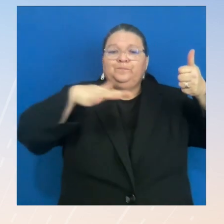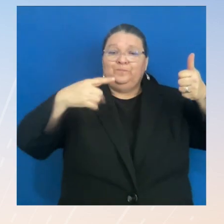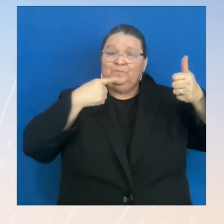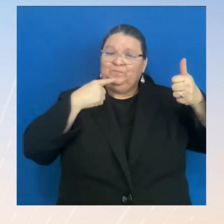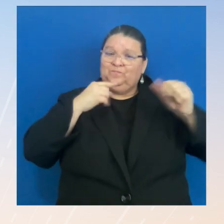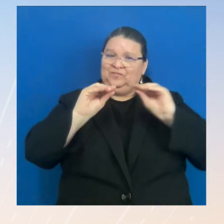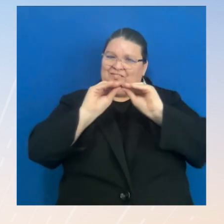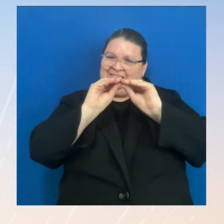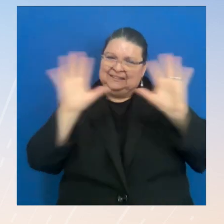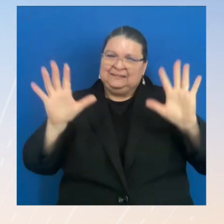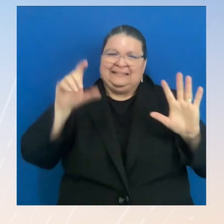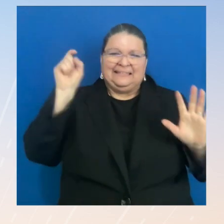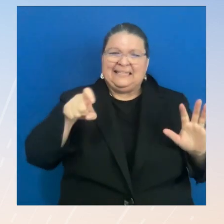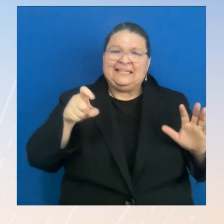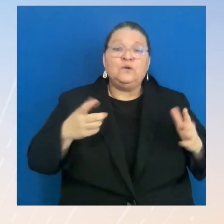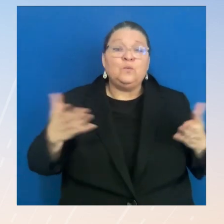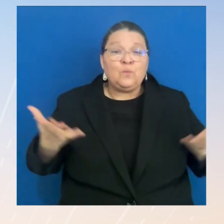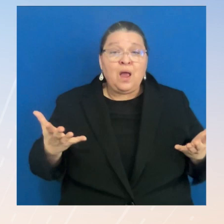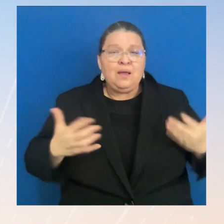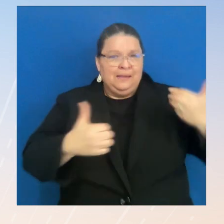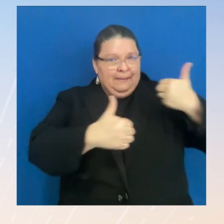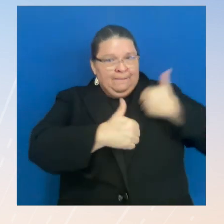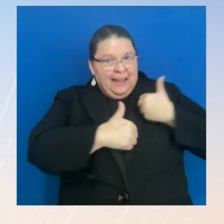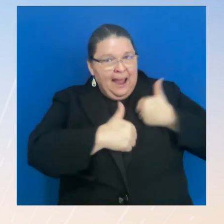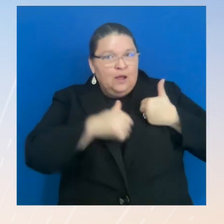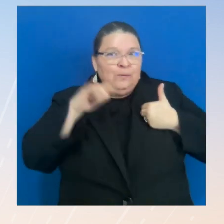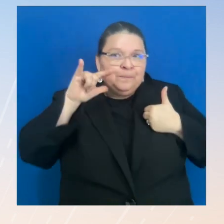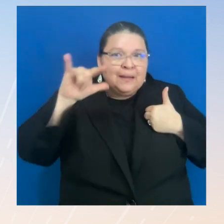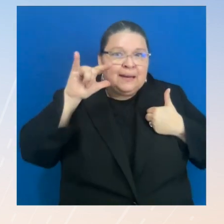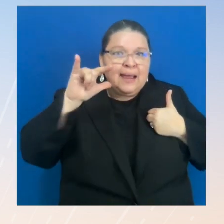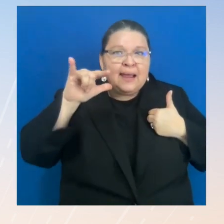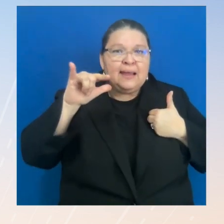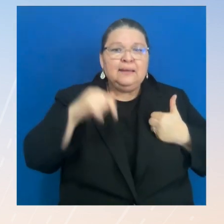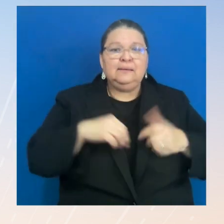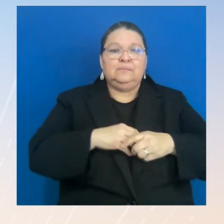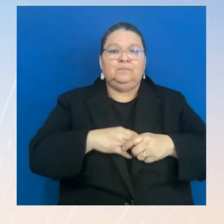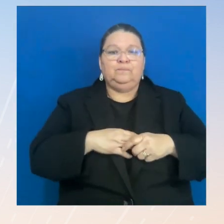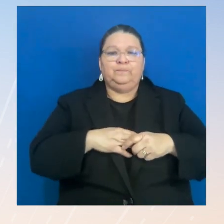So why is the U.S. assessing something different?